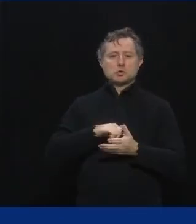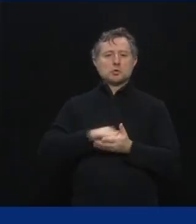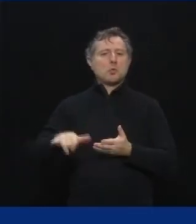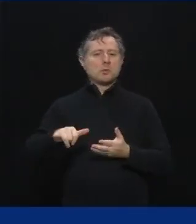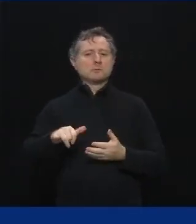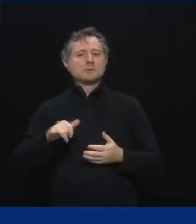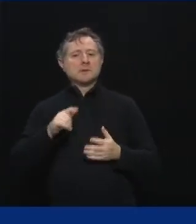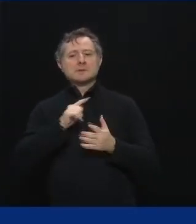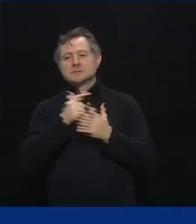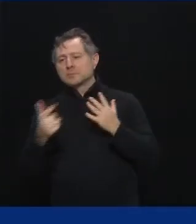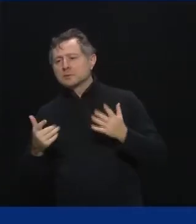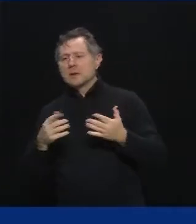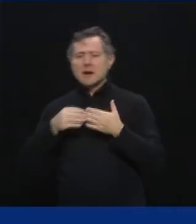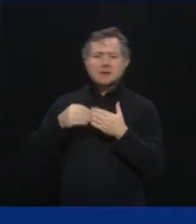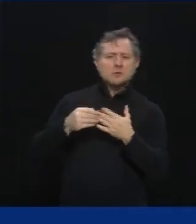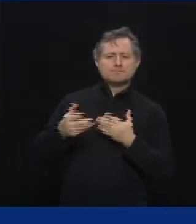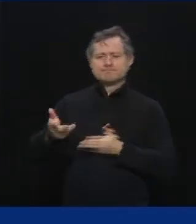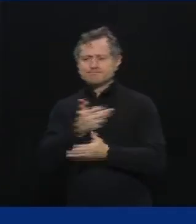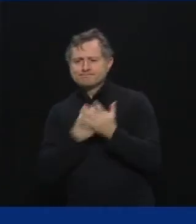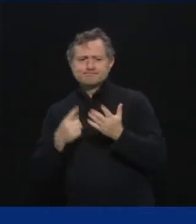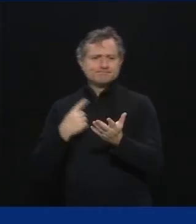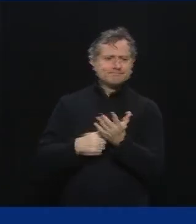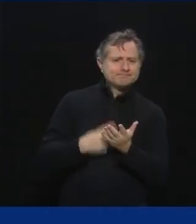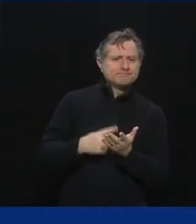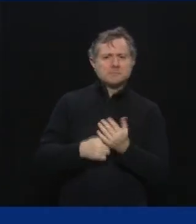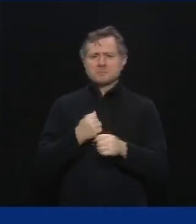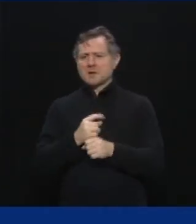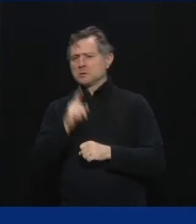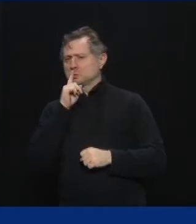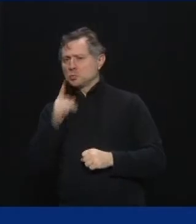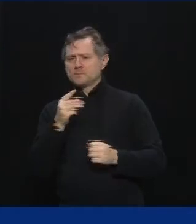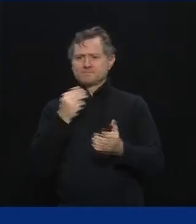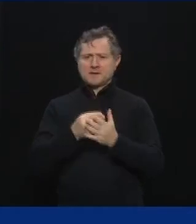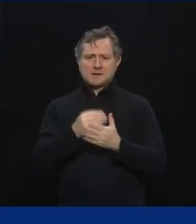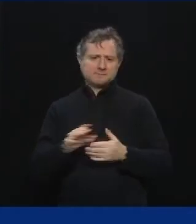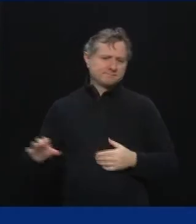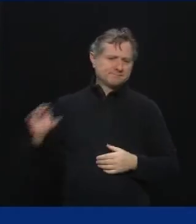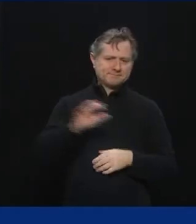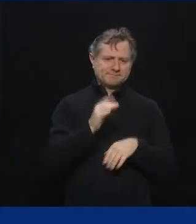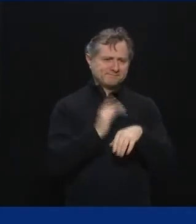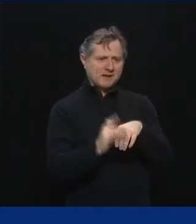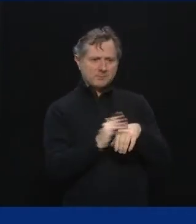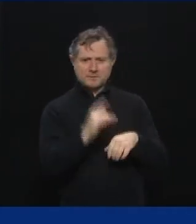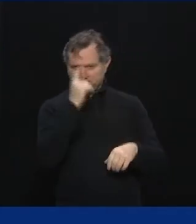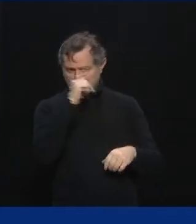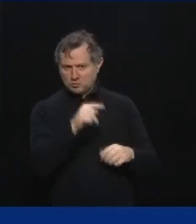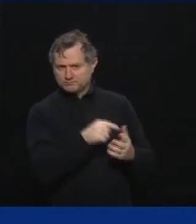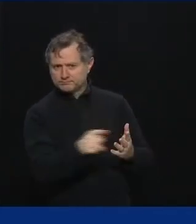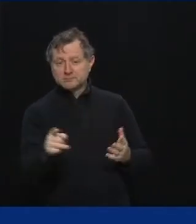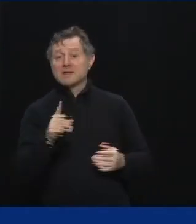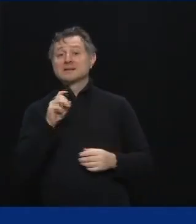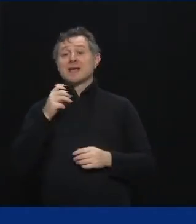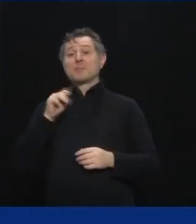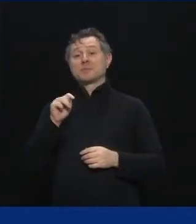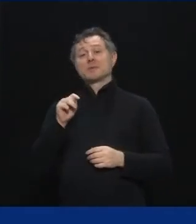THIS IS GOOD NEWS. I'M GOING TO CONVENE AN EXPERT PANEL TO DETERMINE WHAT STEPS NEW YORK STATE CAN TAKE TO LEAD IN THIS EFFORT AND WE WANT TO